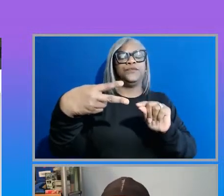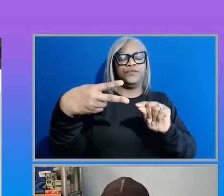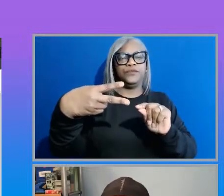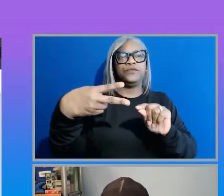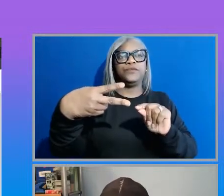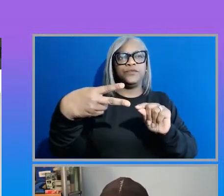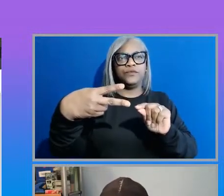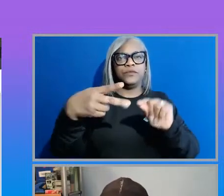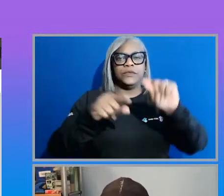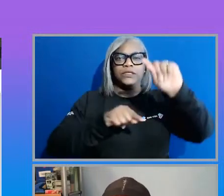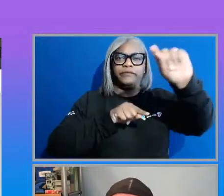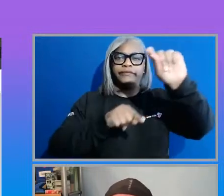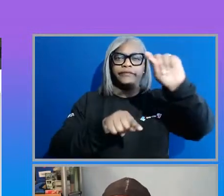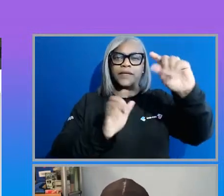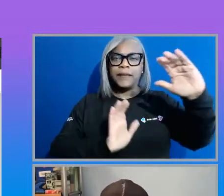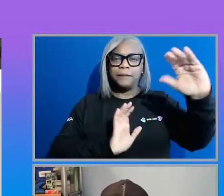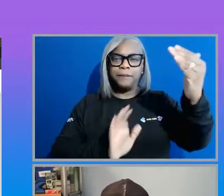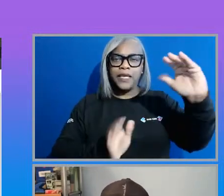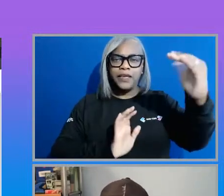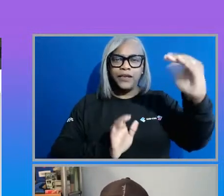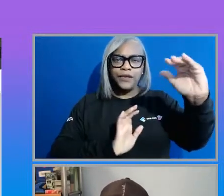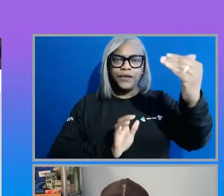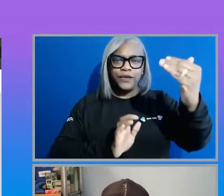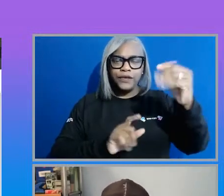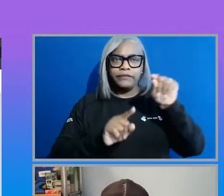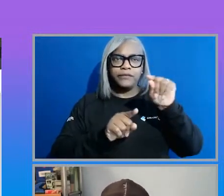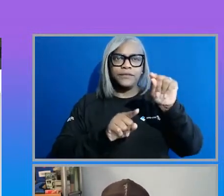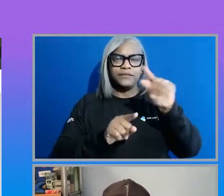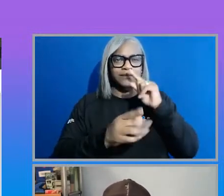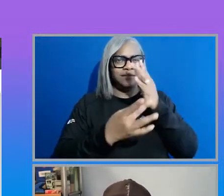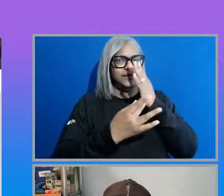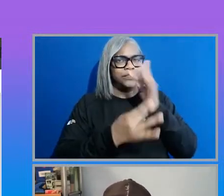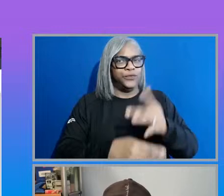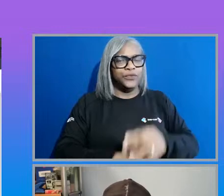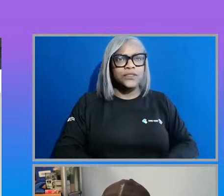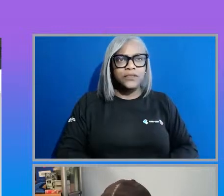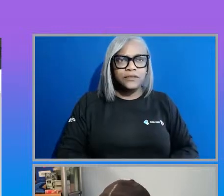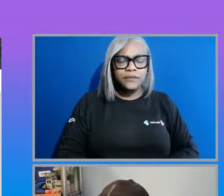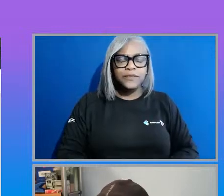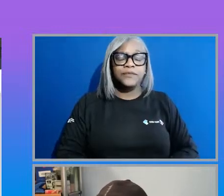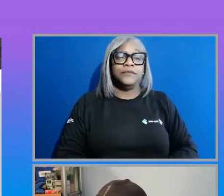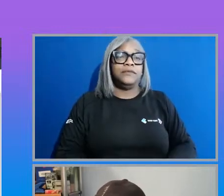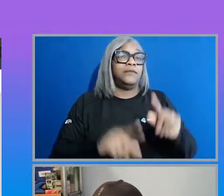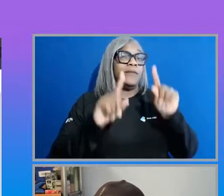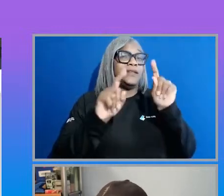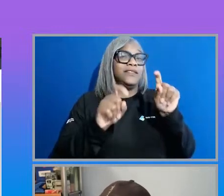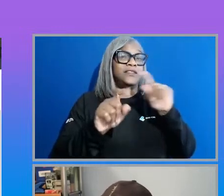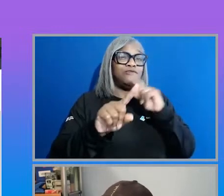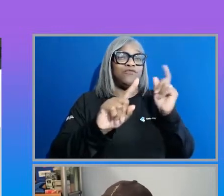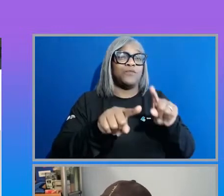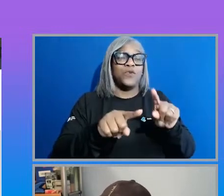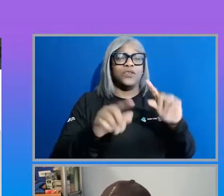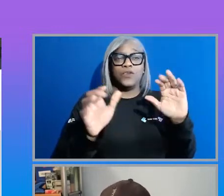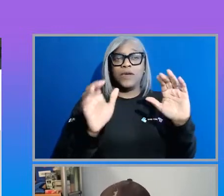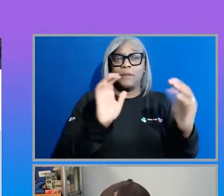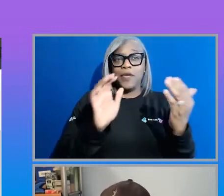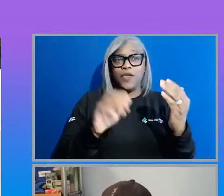compared. That's where it gets really interesting. Right. My